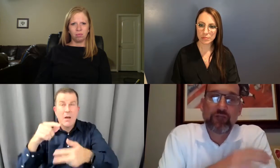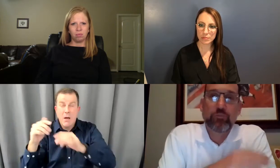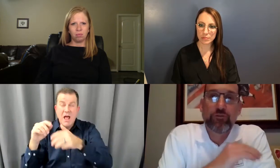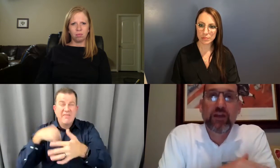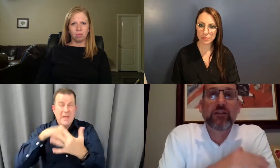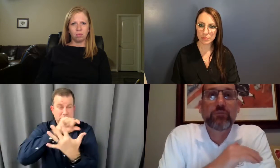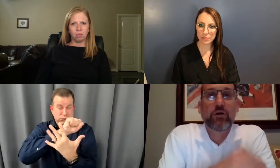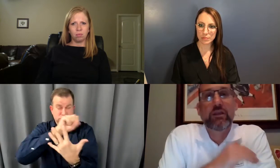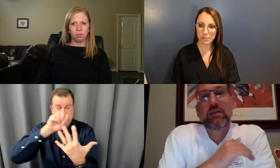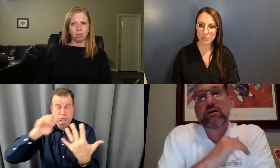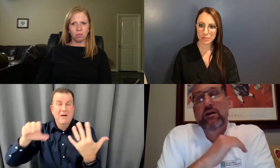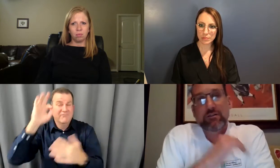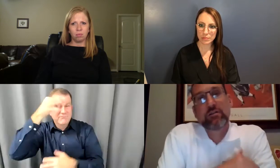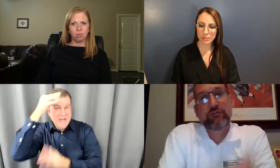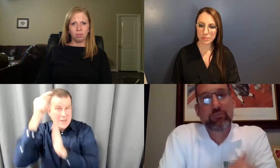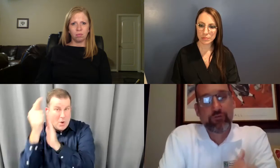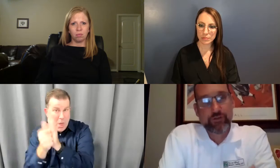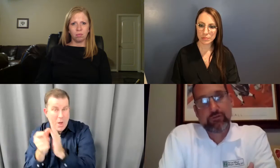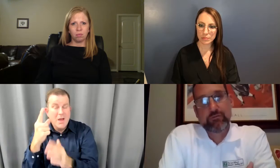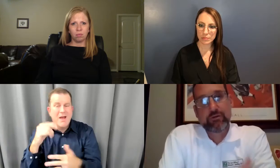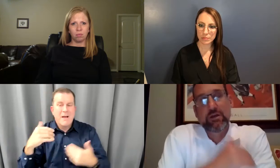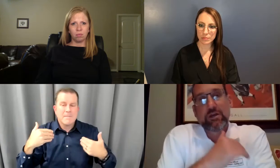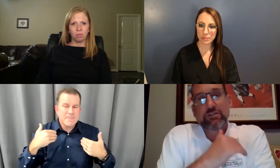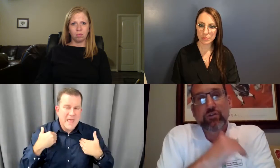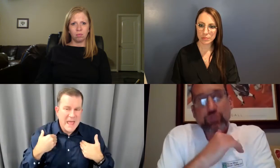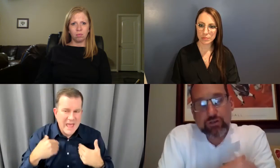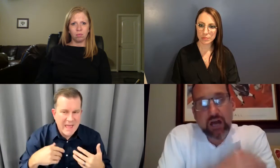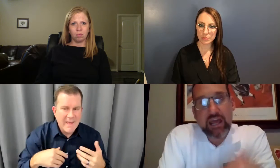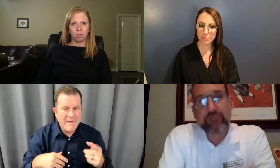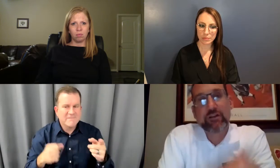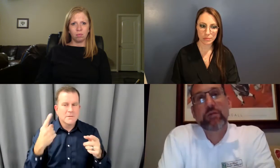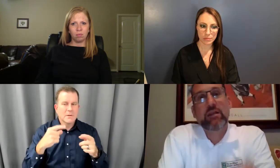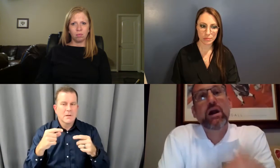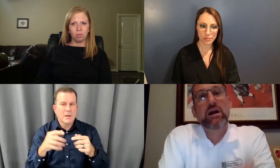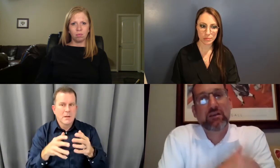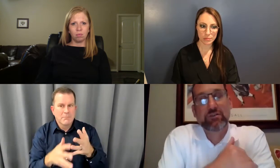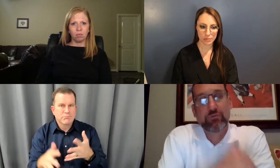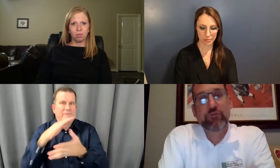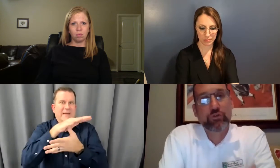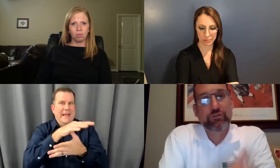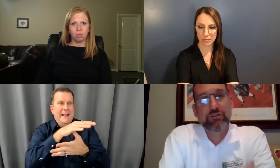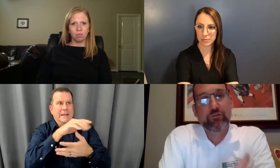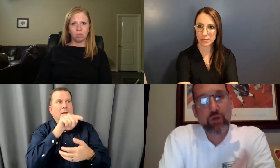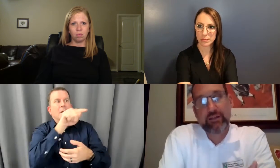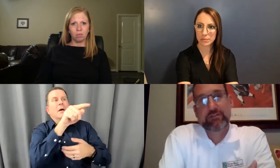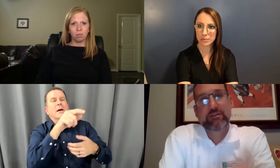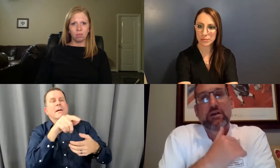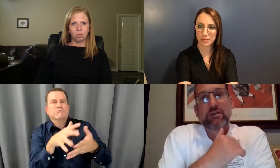have a prevailing party attorney fee provision. So you should not have to come out of pocket to enforce your civil rights.